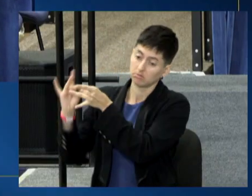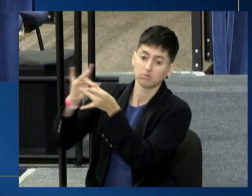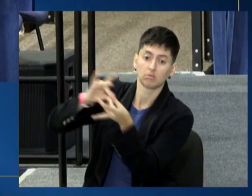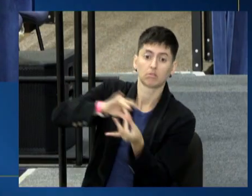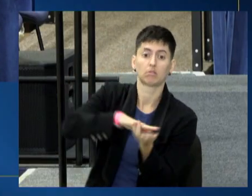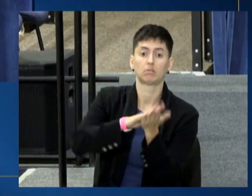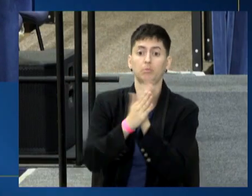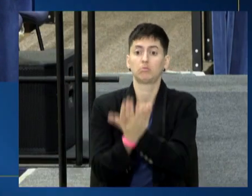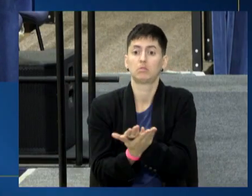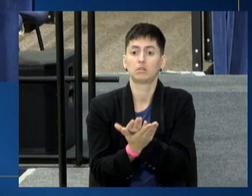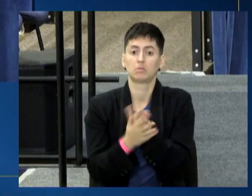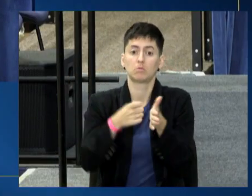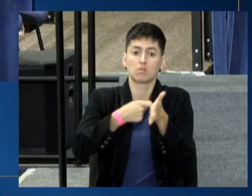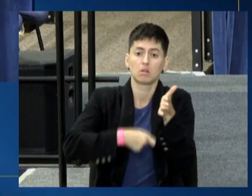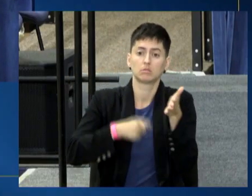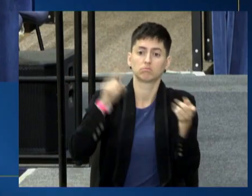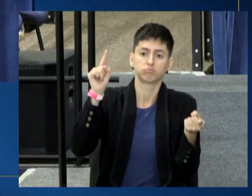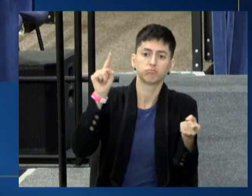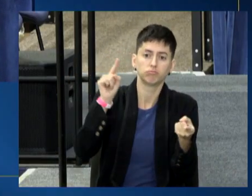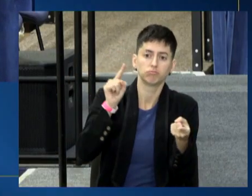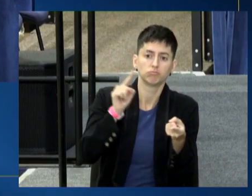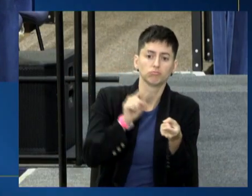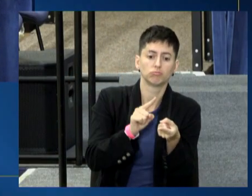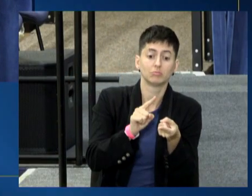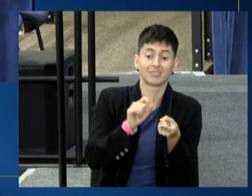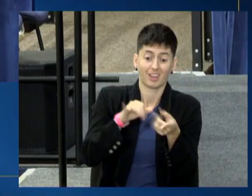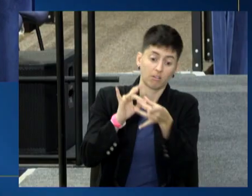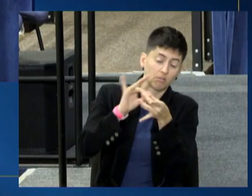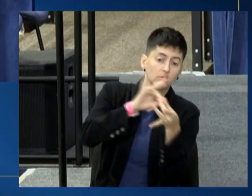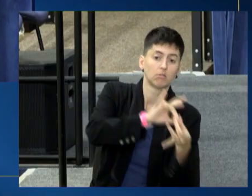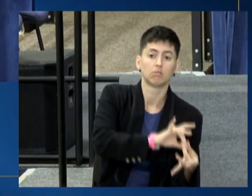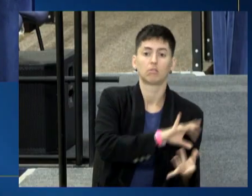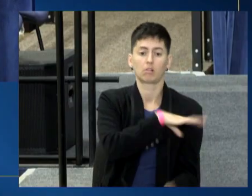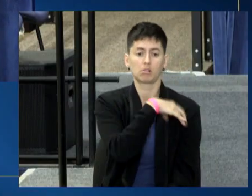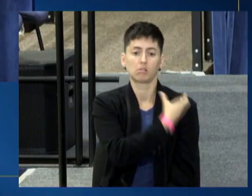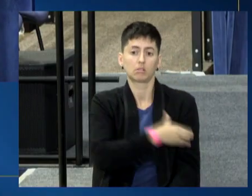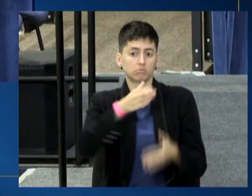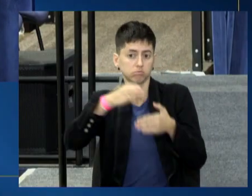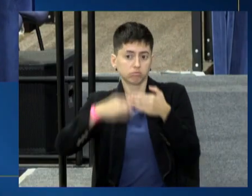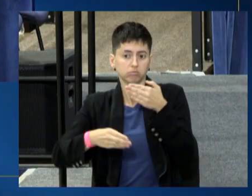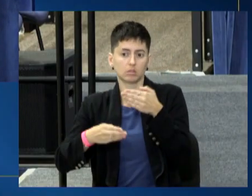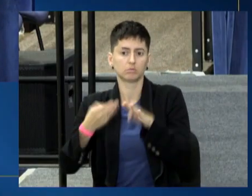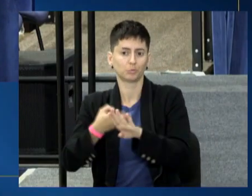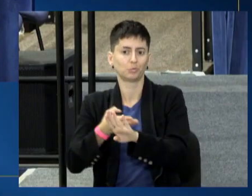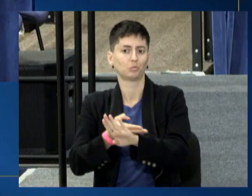outcome. Because the trajectory we are on is not sustainable. We're 20 percent of GDP.